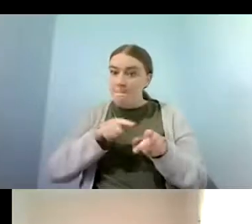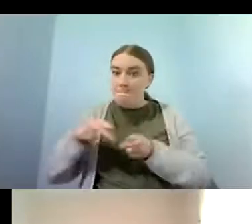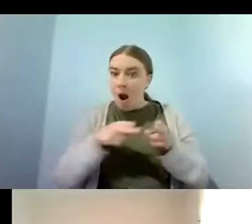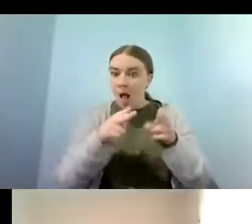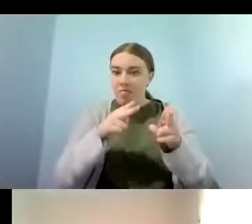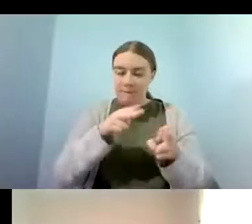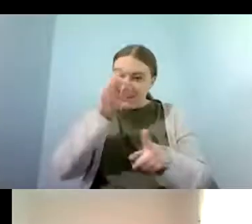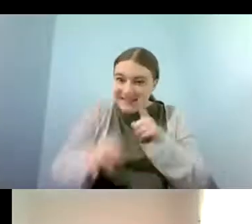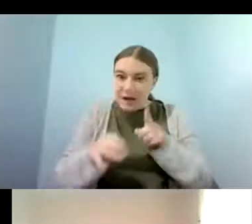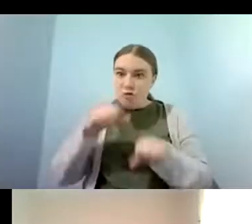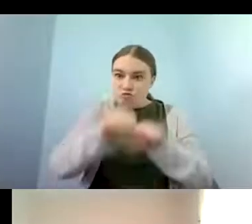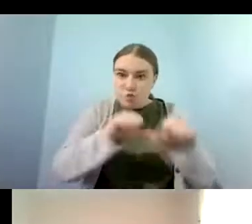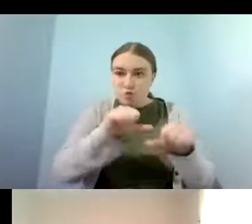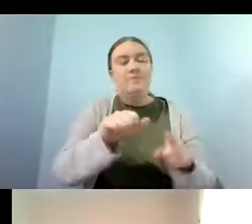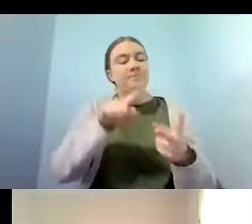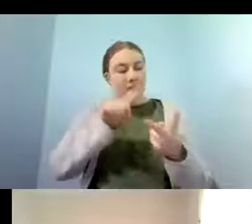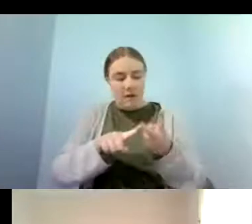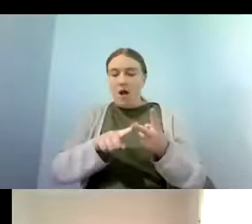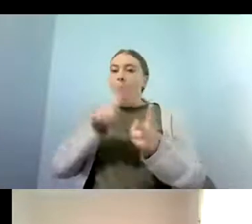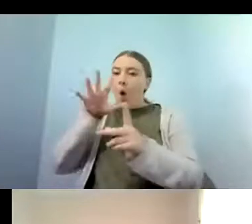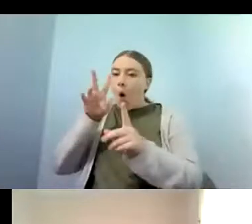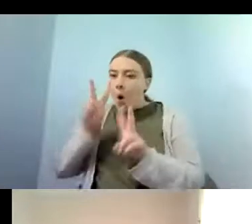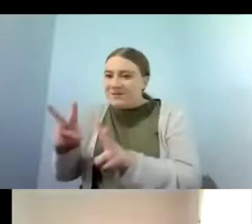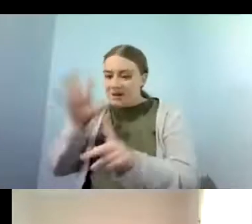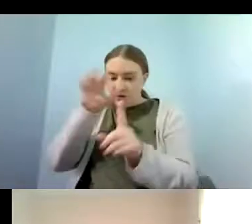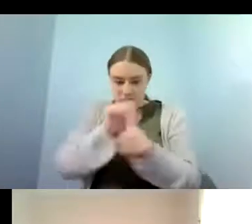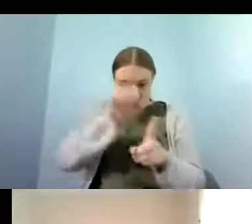record your observations along the way making sure you submit your data afterwards